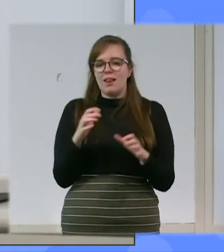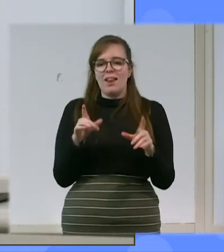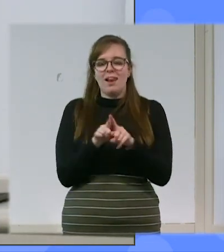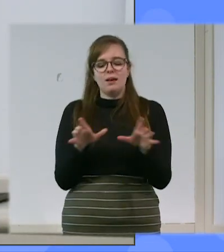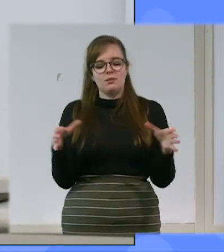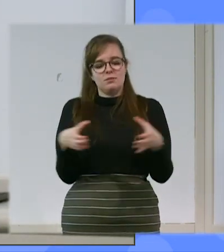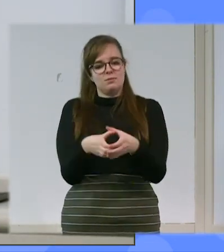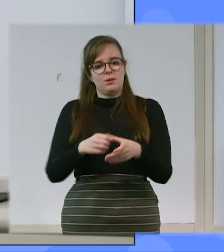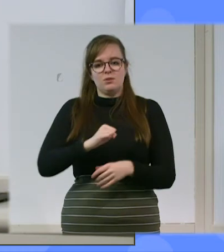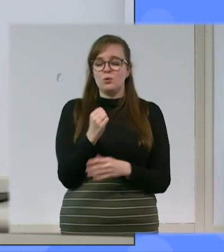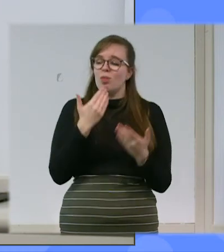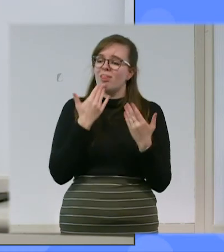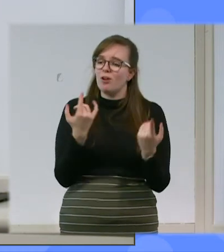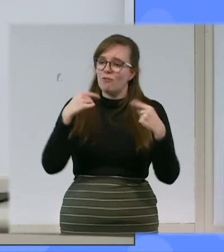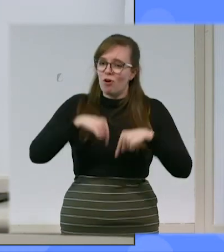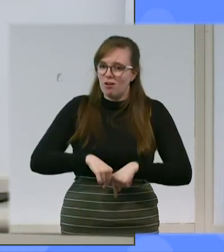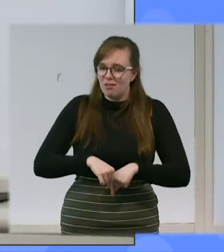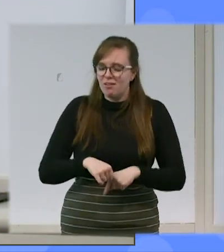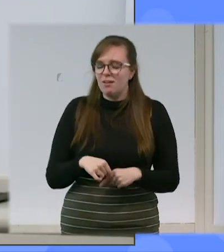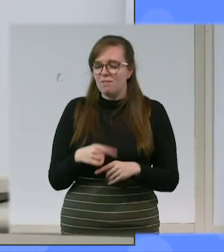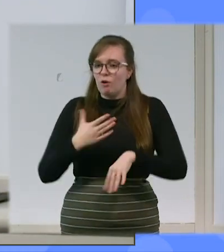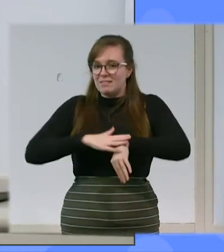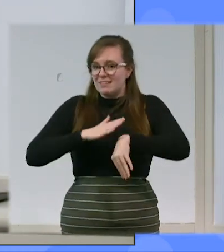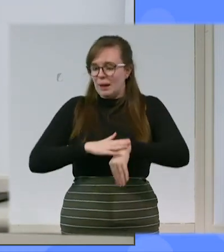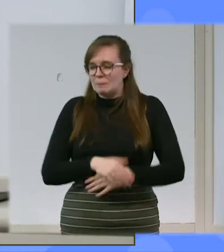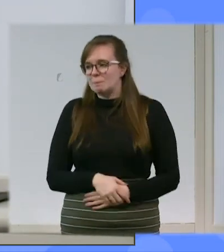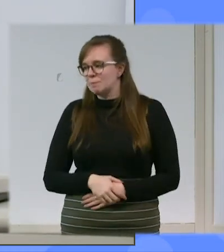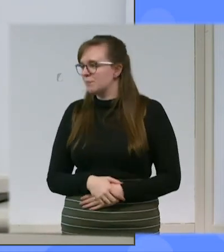for having me in for making making time this morning when I was getting ready to